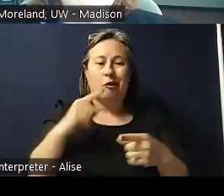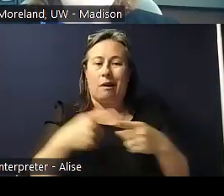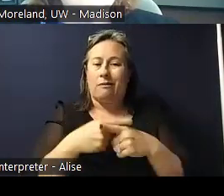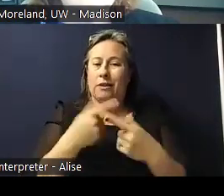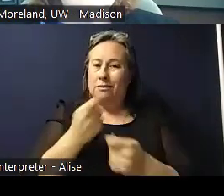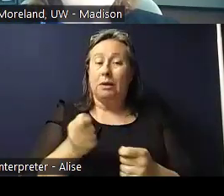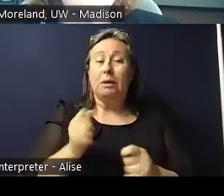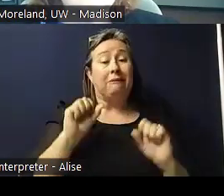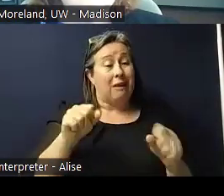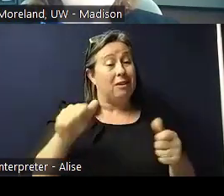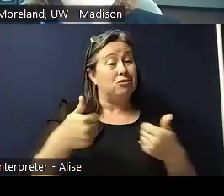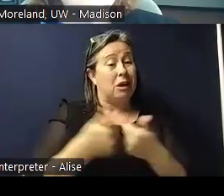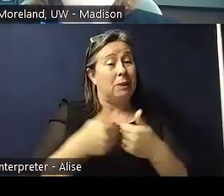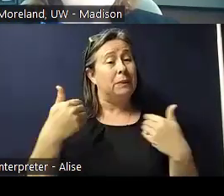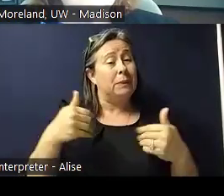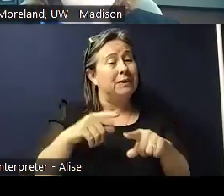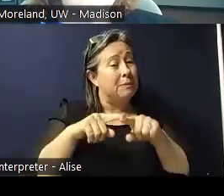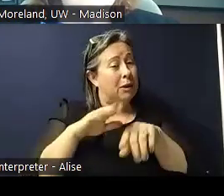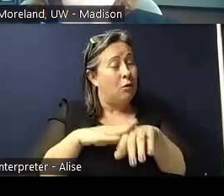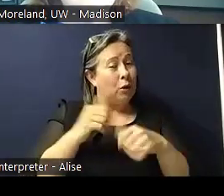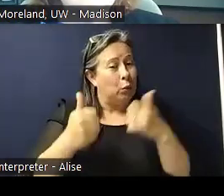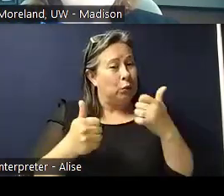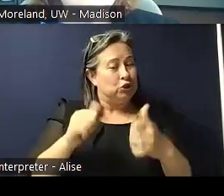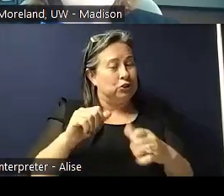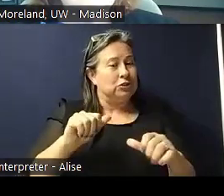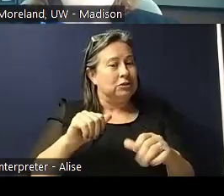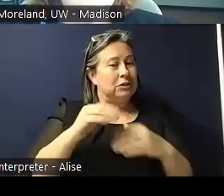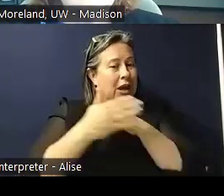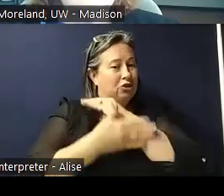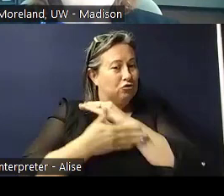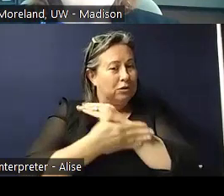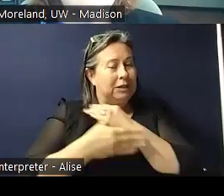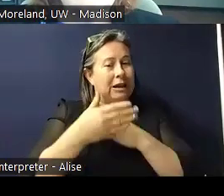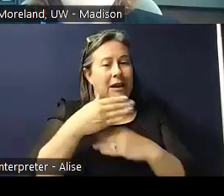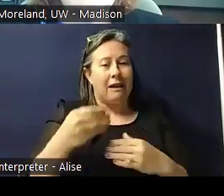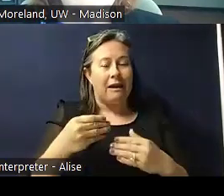depending on what country you're working in and what infrastructure they're having in place,